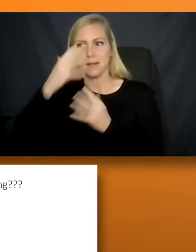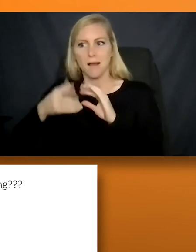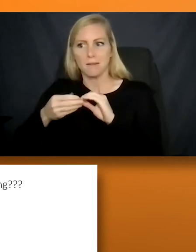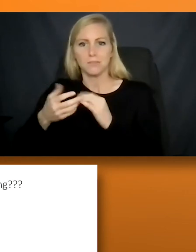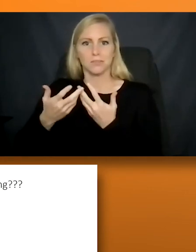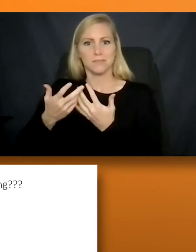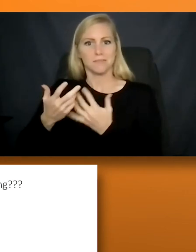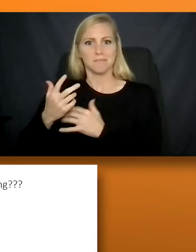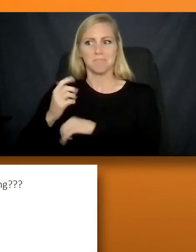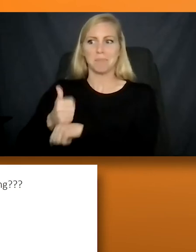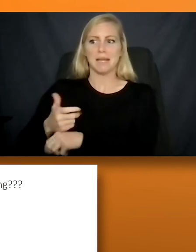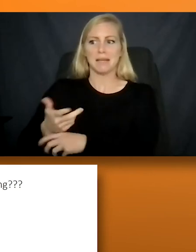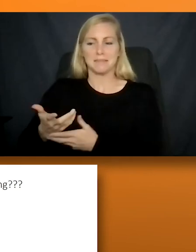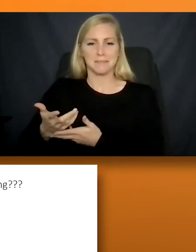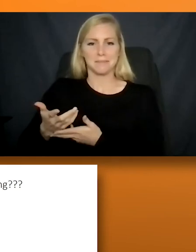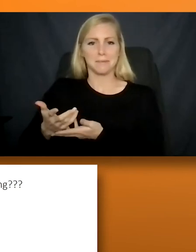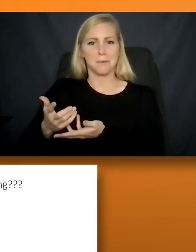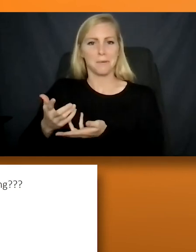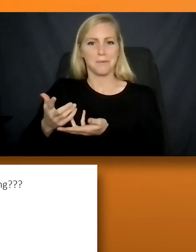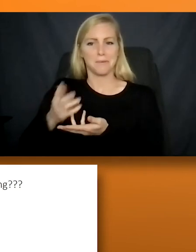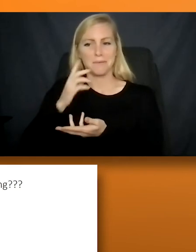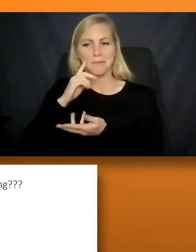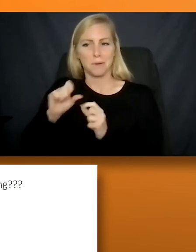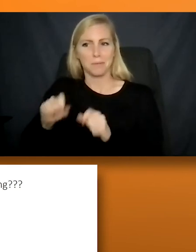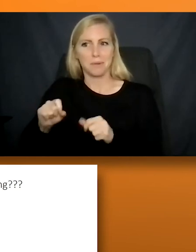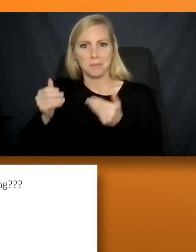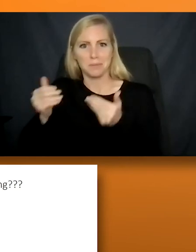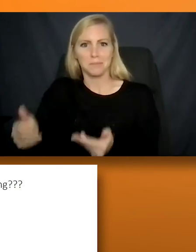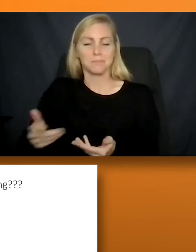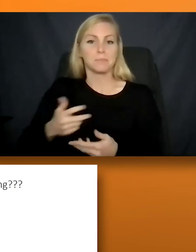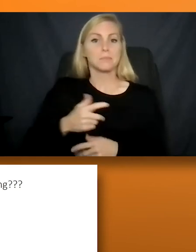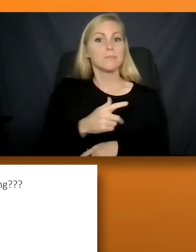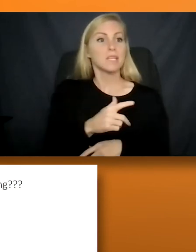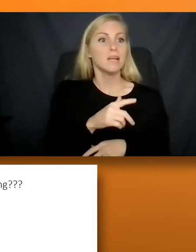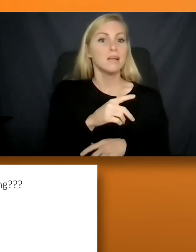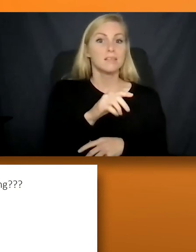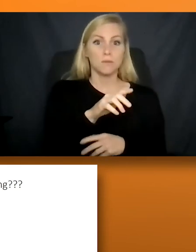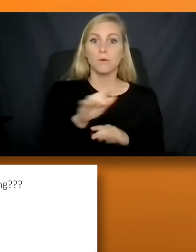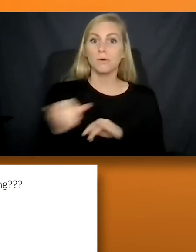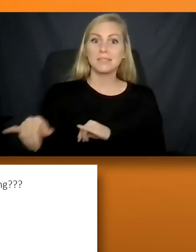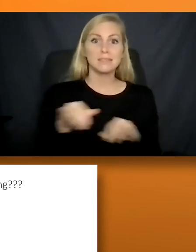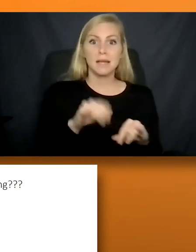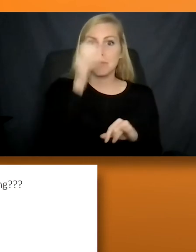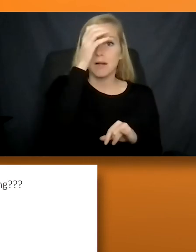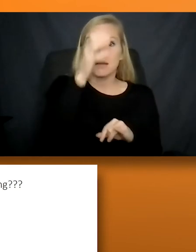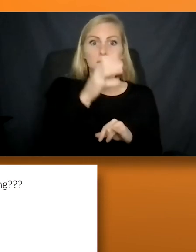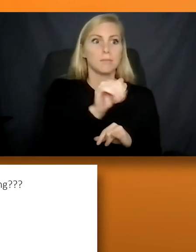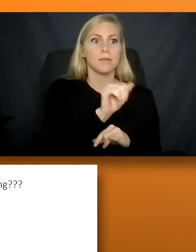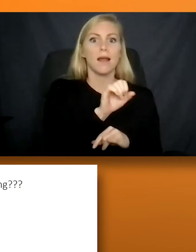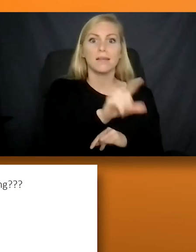you know, you have to have a pretty robust basis in ASL to be able to do word play or sign play in ASL, right?